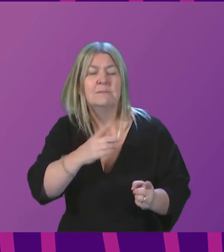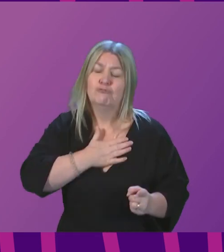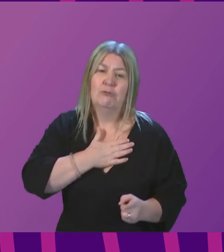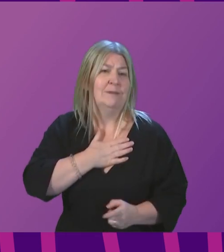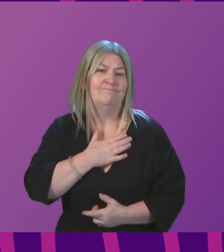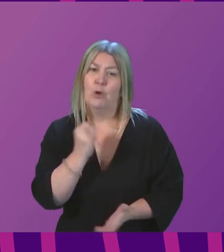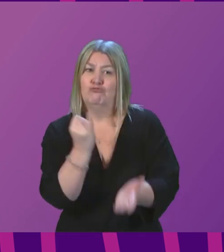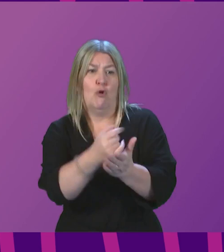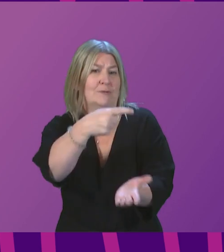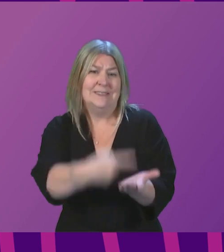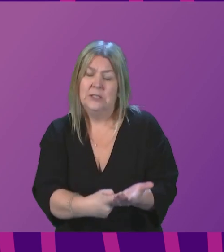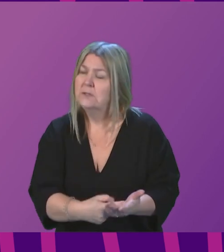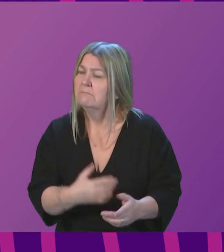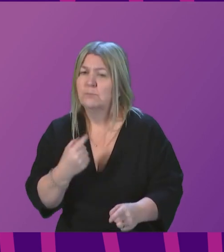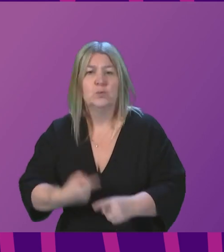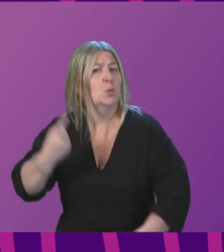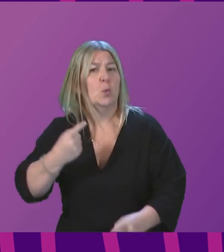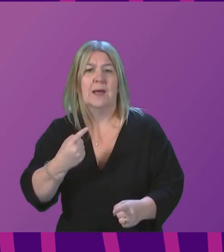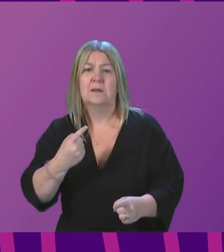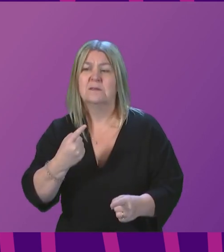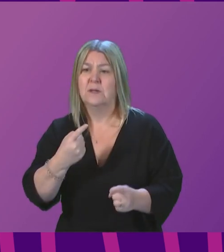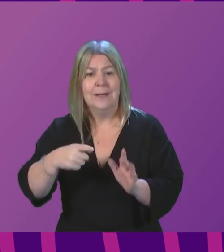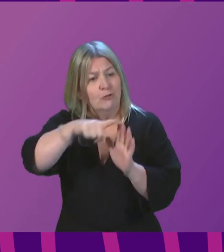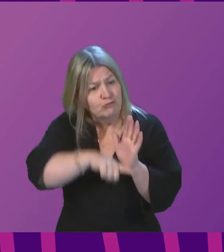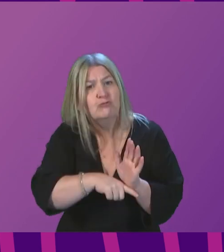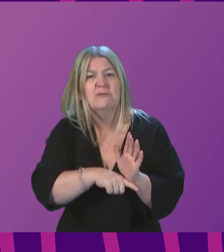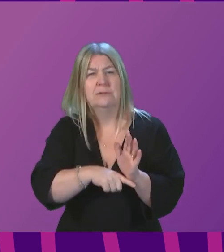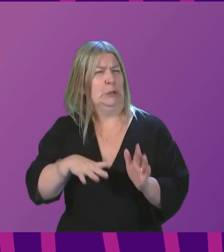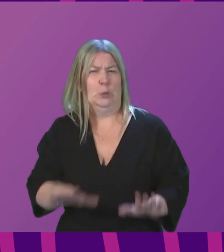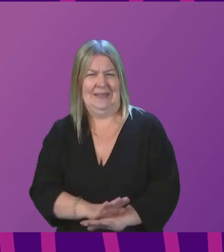She was too quick to bring in unnecessary Covid restrictions, too late to launch mass